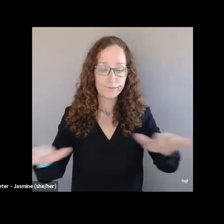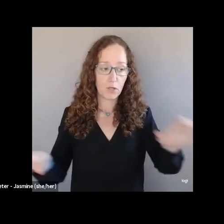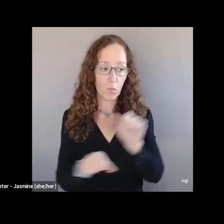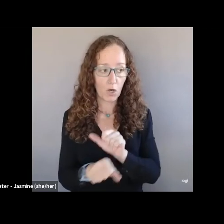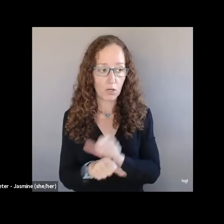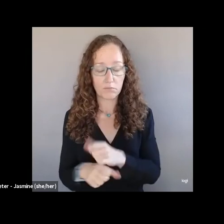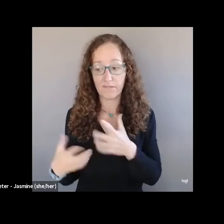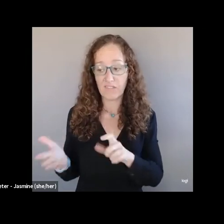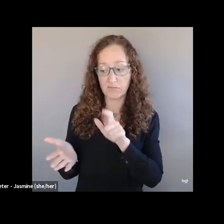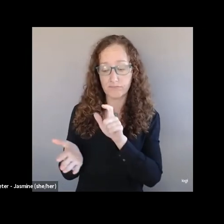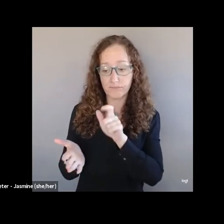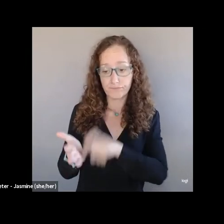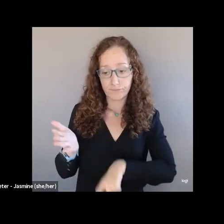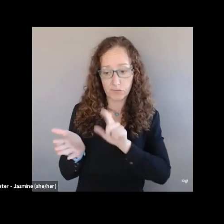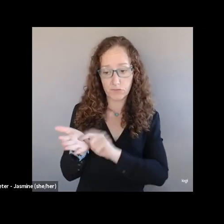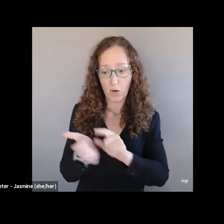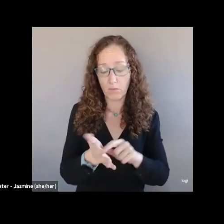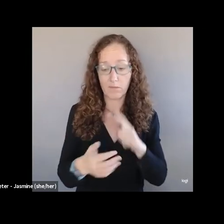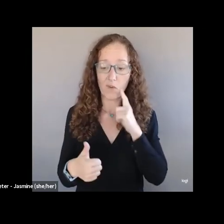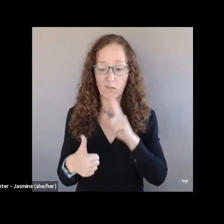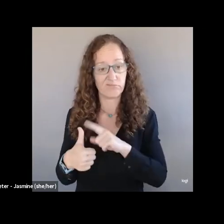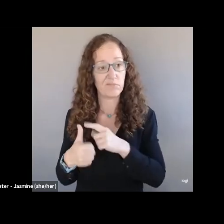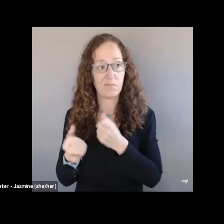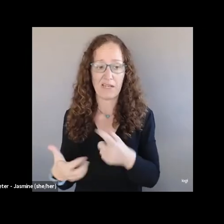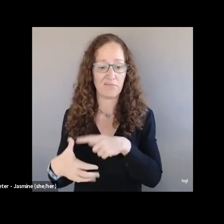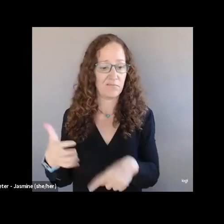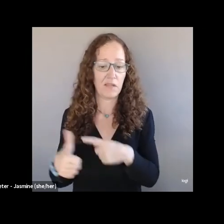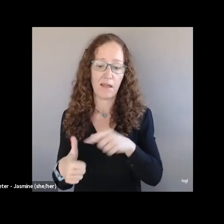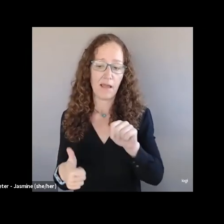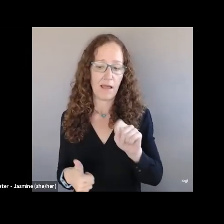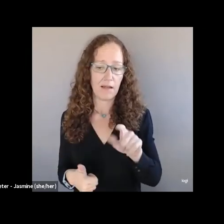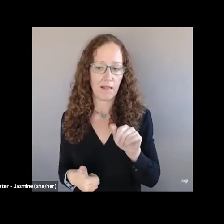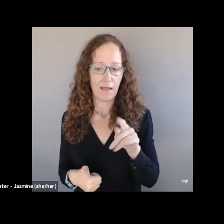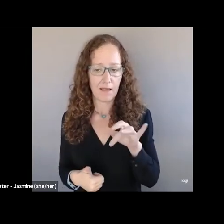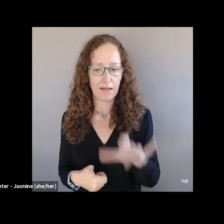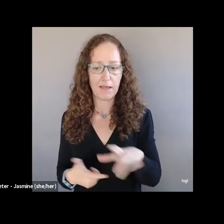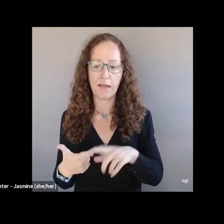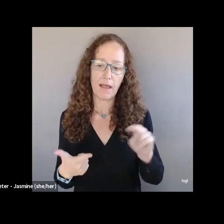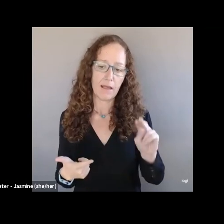beacon, broadside, NPR conversation, and the Feminist